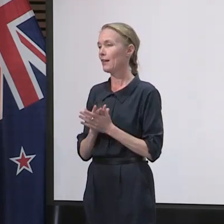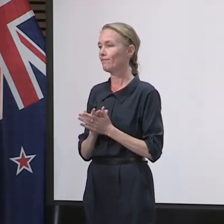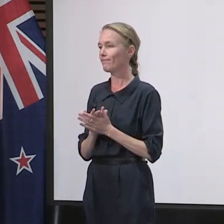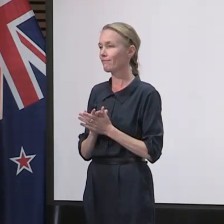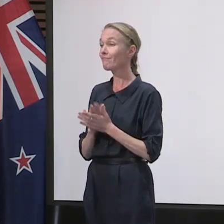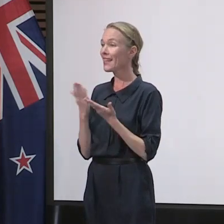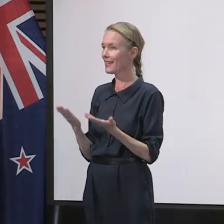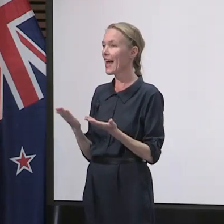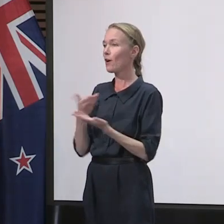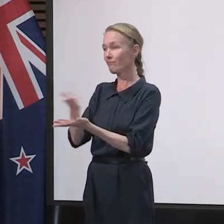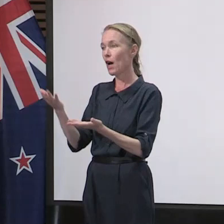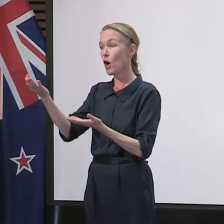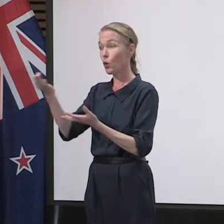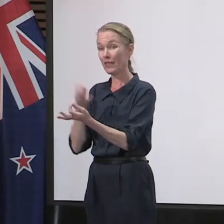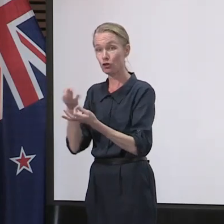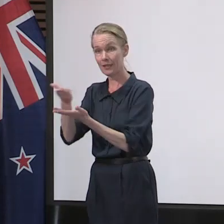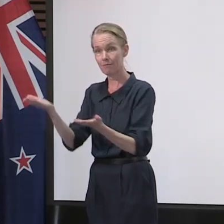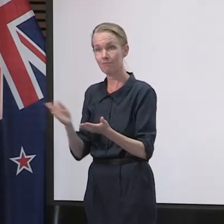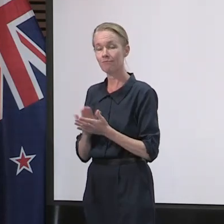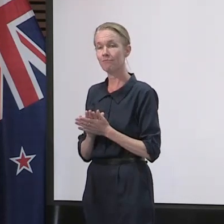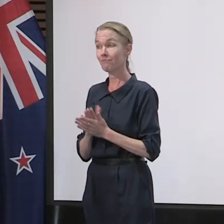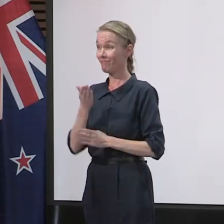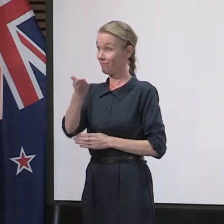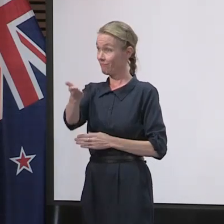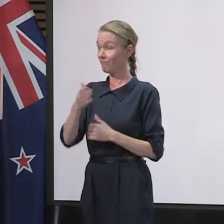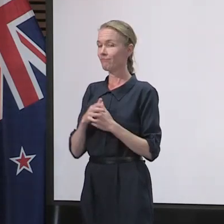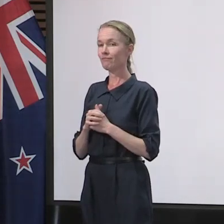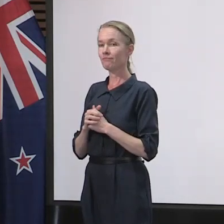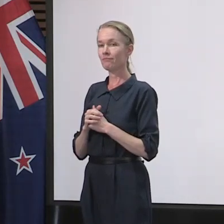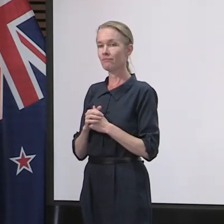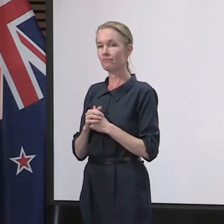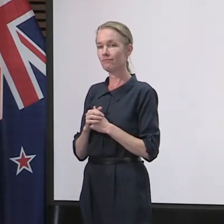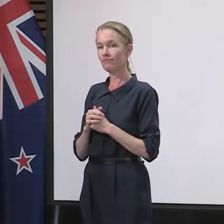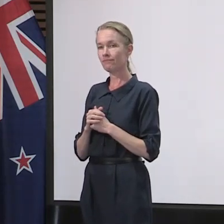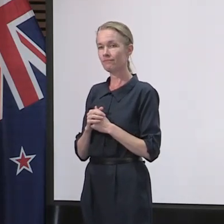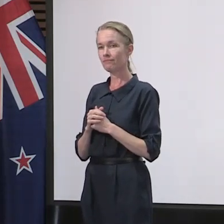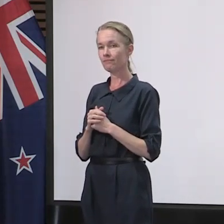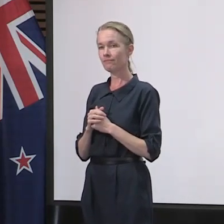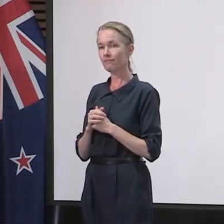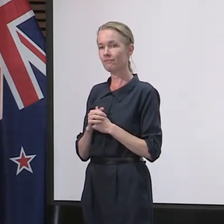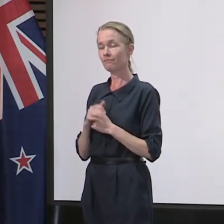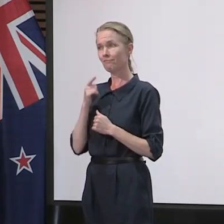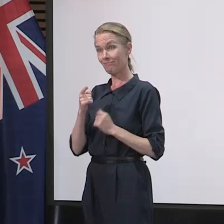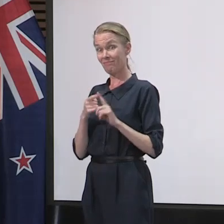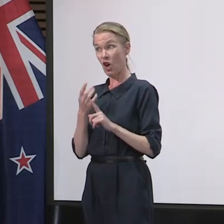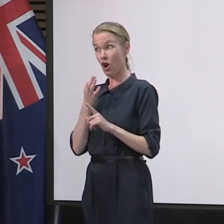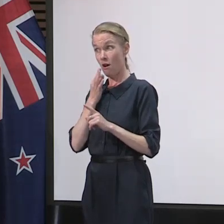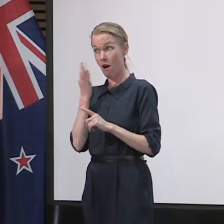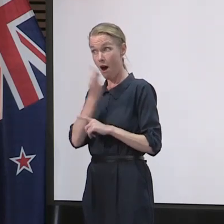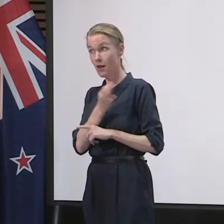response. That's all I have to start with. I'm happy to take questions. How much of the